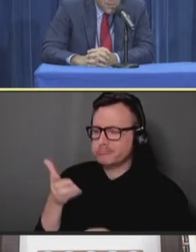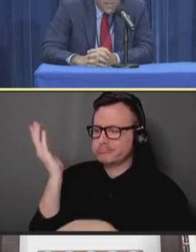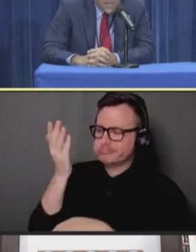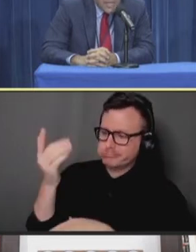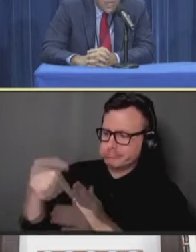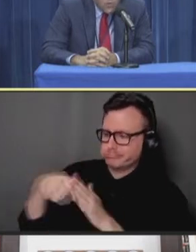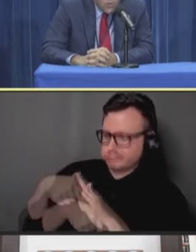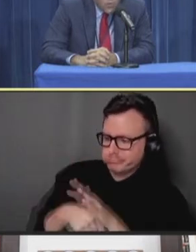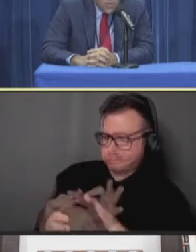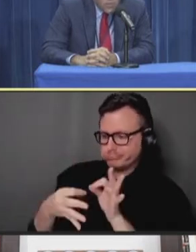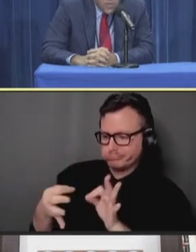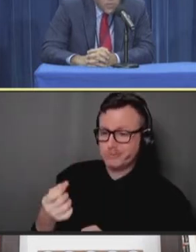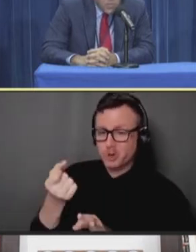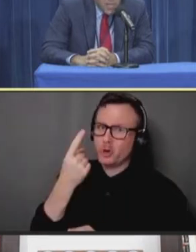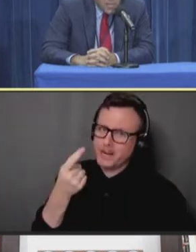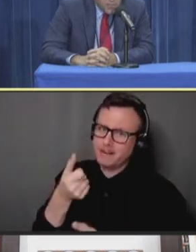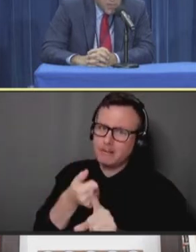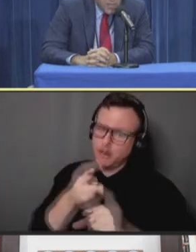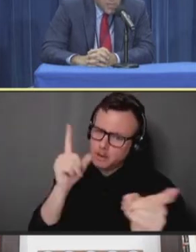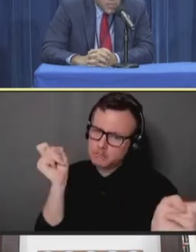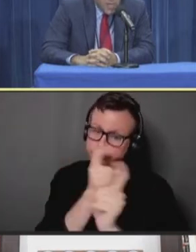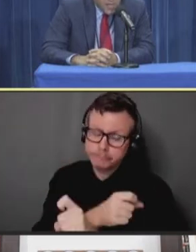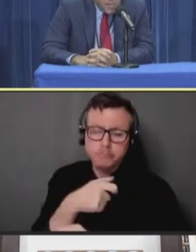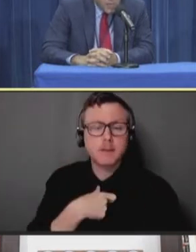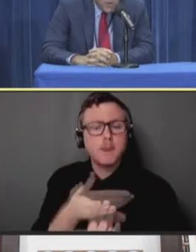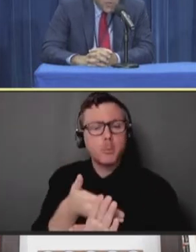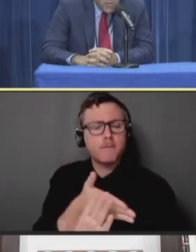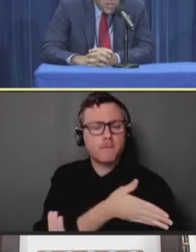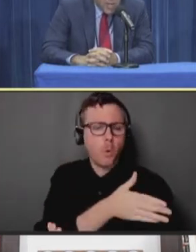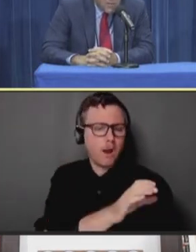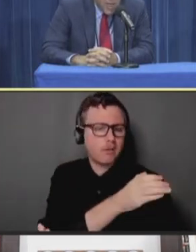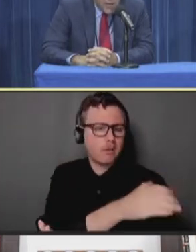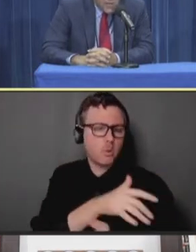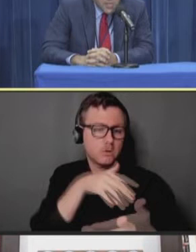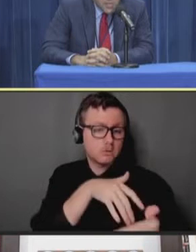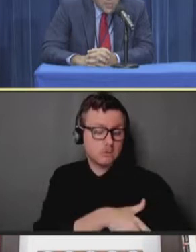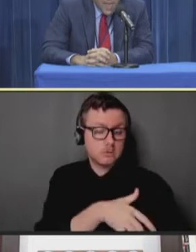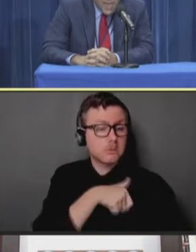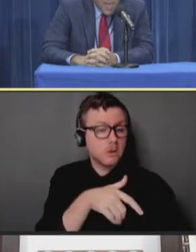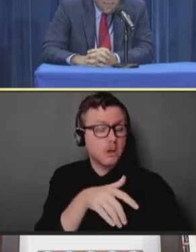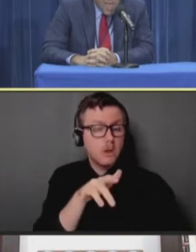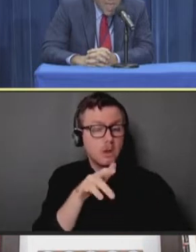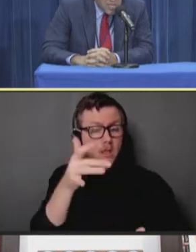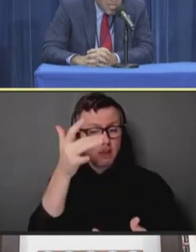But what you see in the preclinical studies is when you look at viruses that have matching